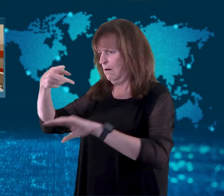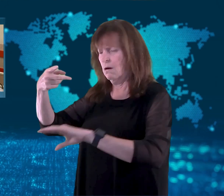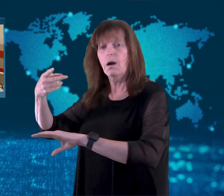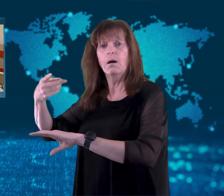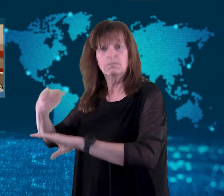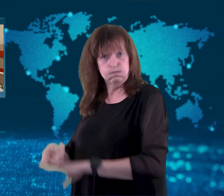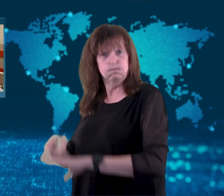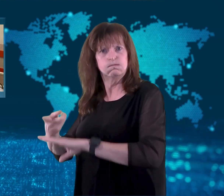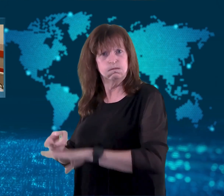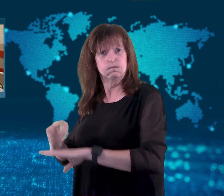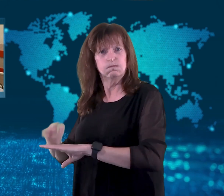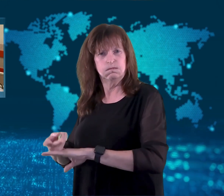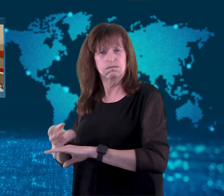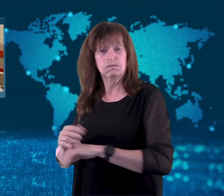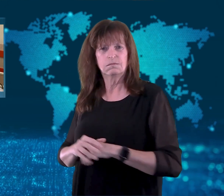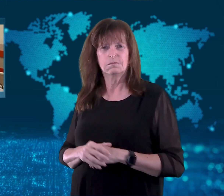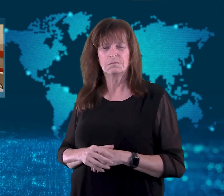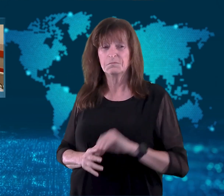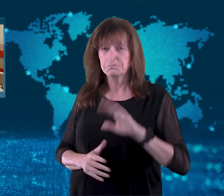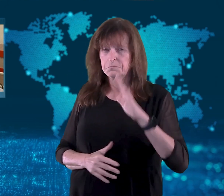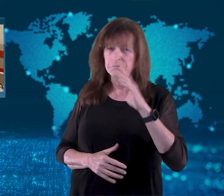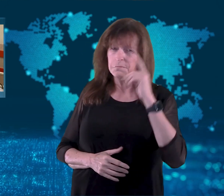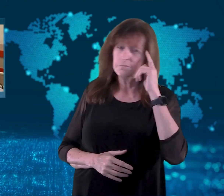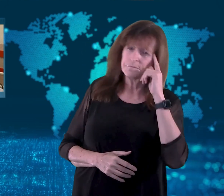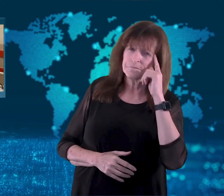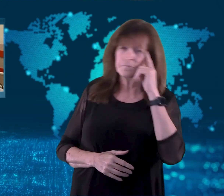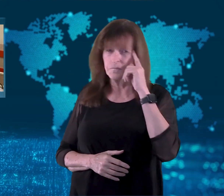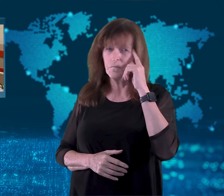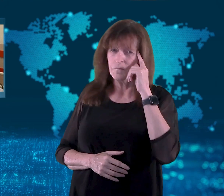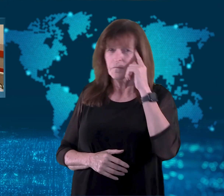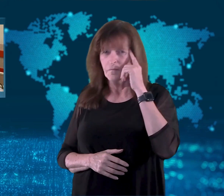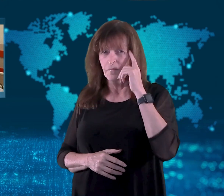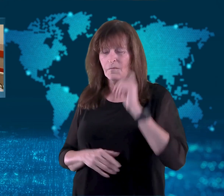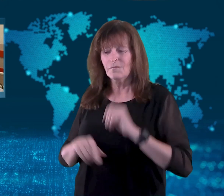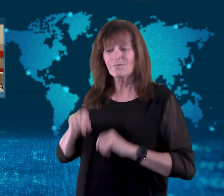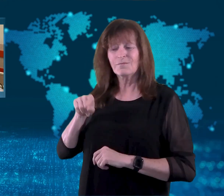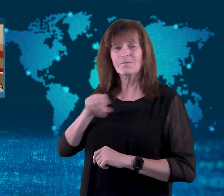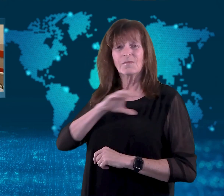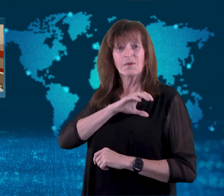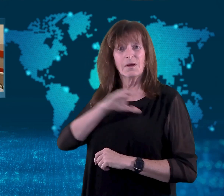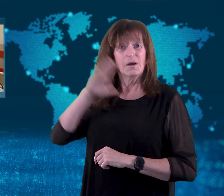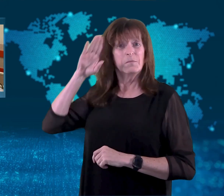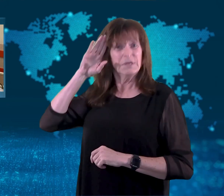to the head that fractured the base of her skull.